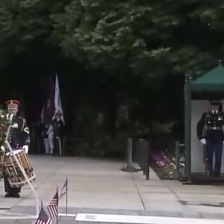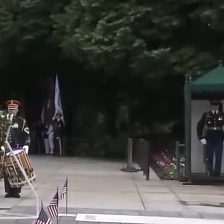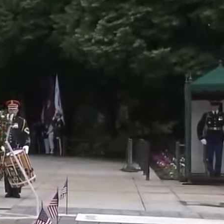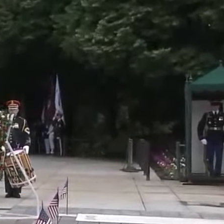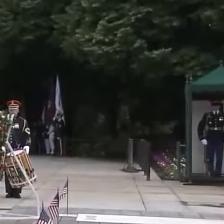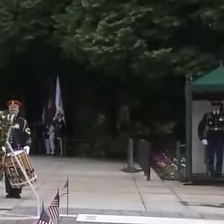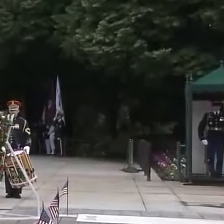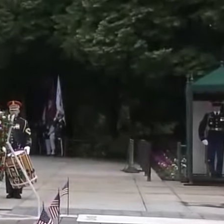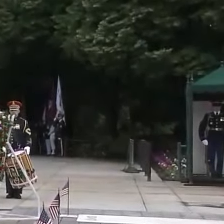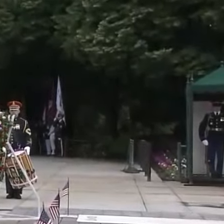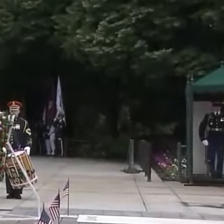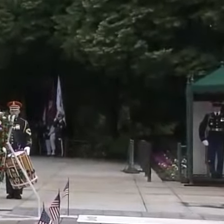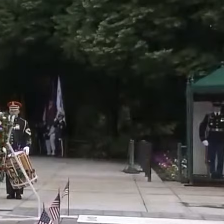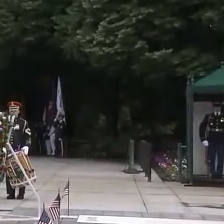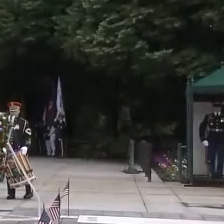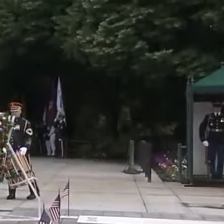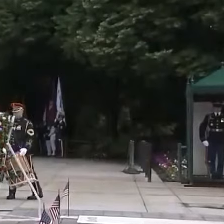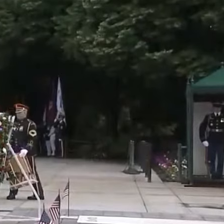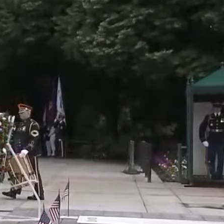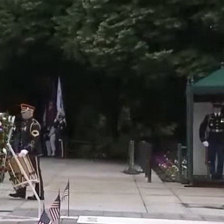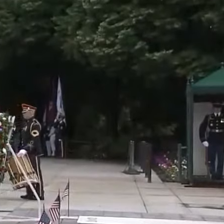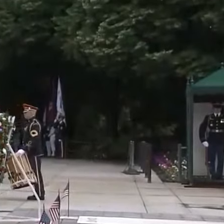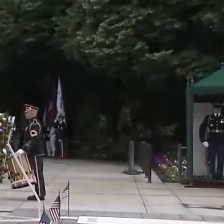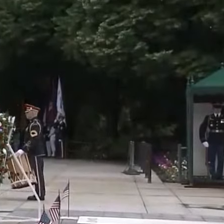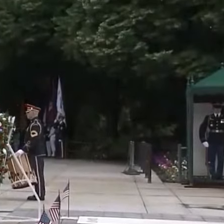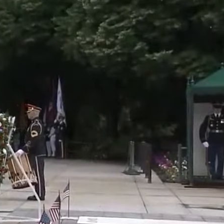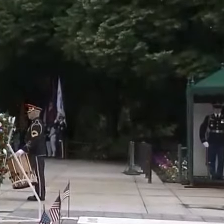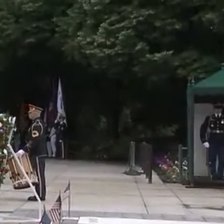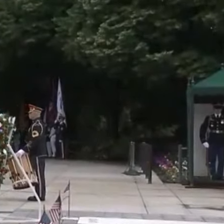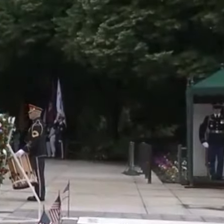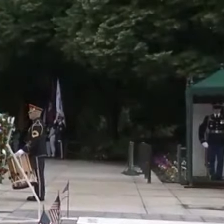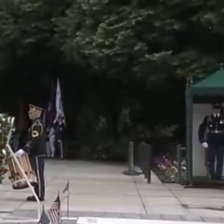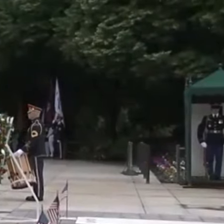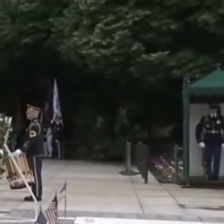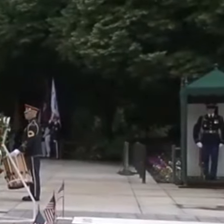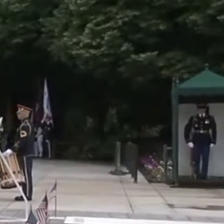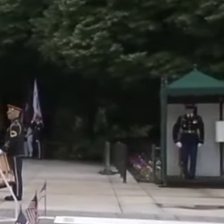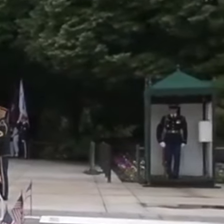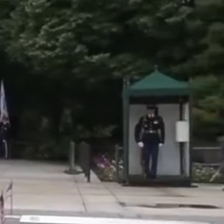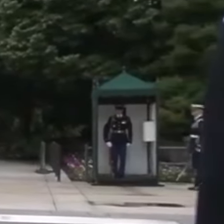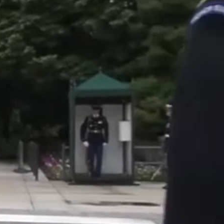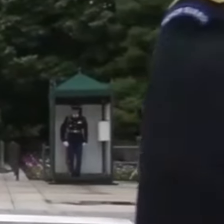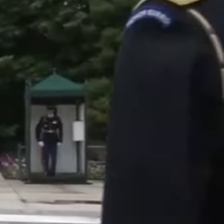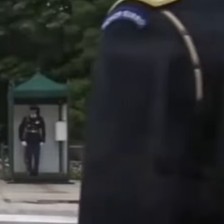Female Speaker: The wreath ceremony is now complete. The Memorial Day observance will begin momentarily.